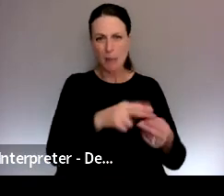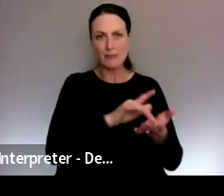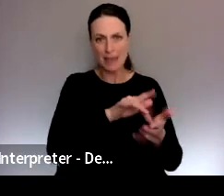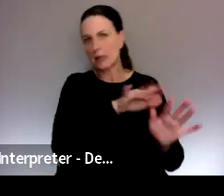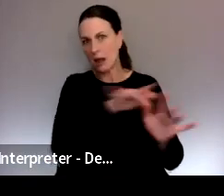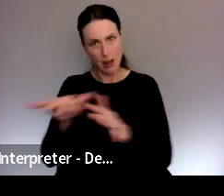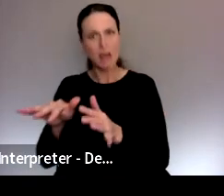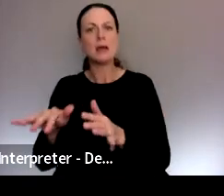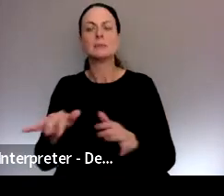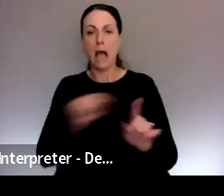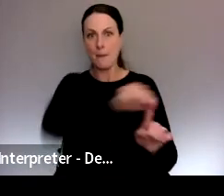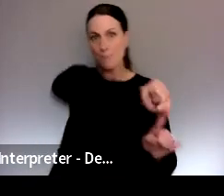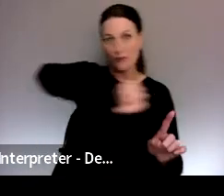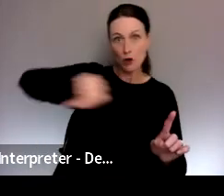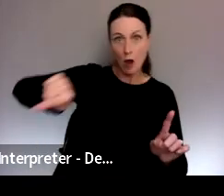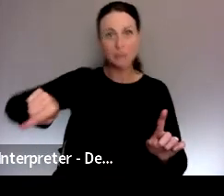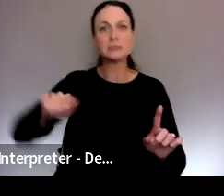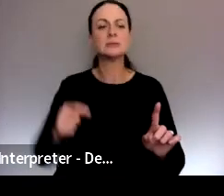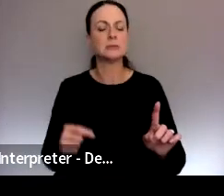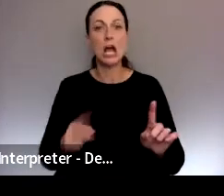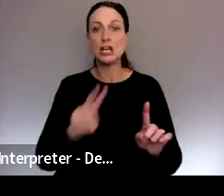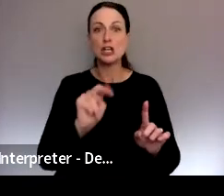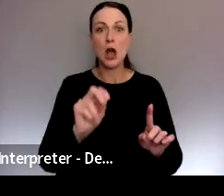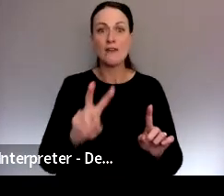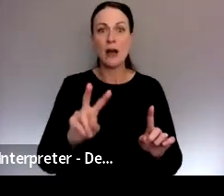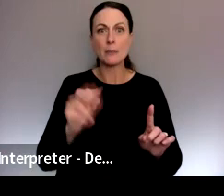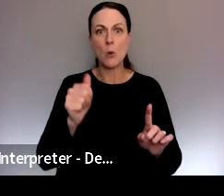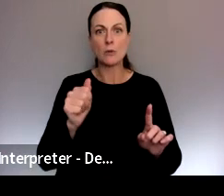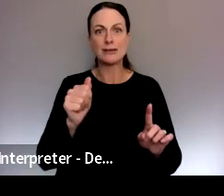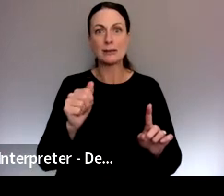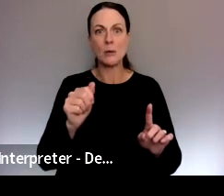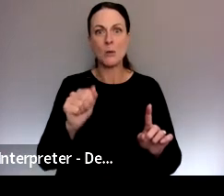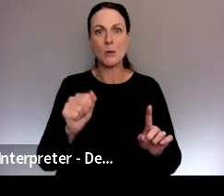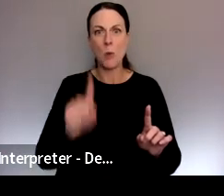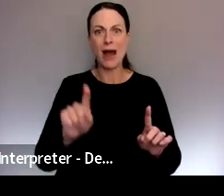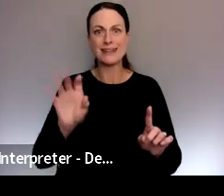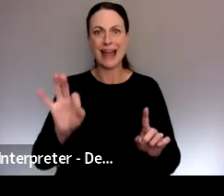Mark: And as I'm in the table, I move across it. > Row. November 1995. Mark: I get a date,